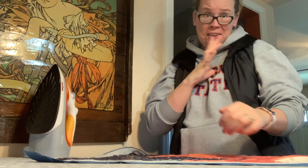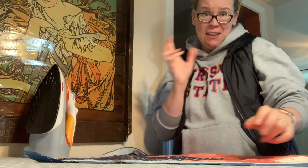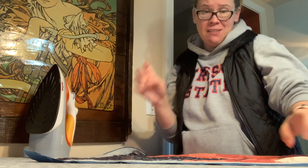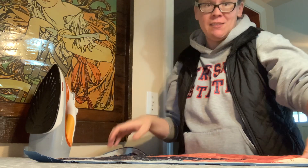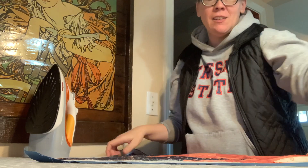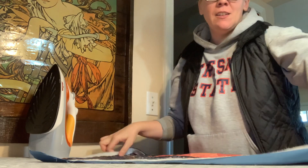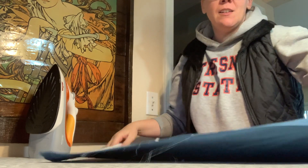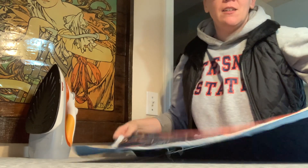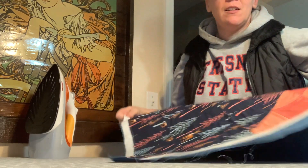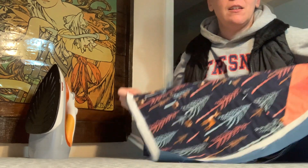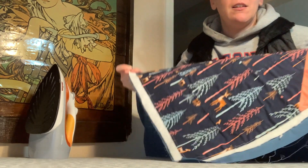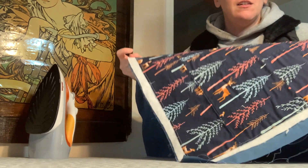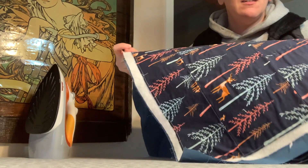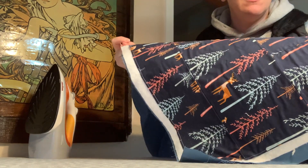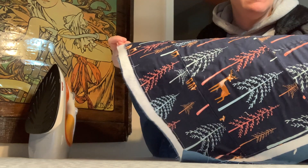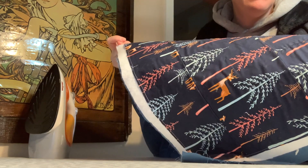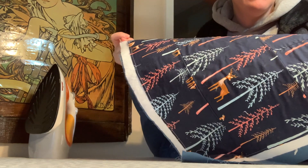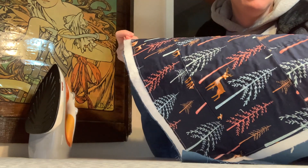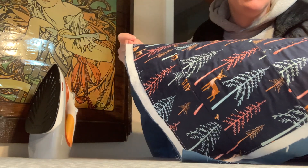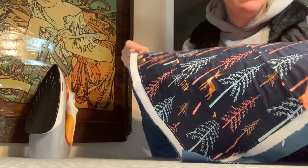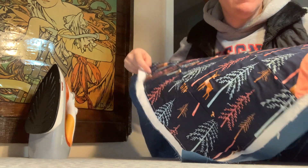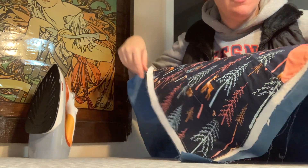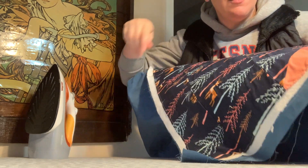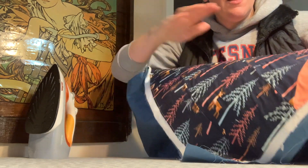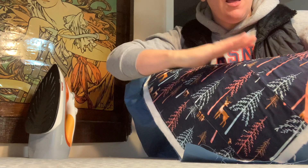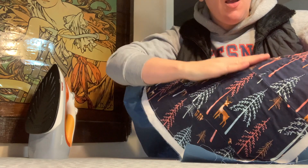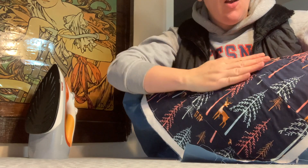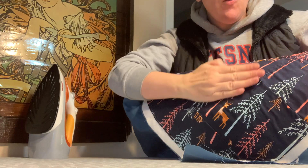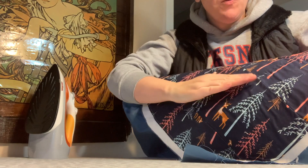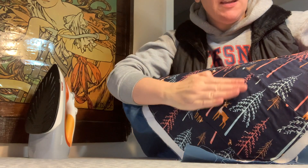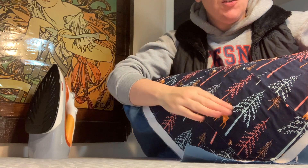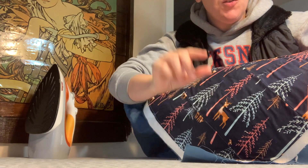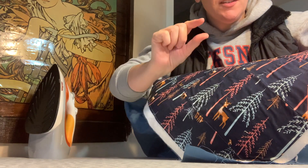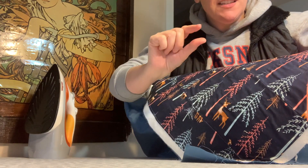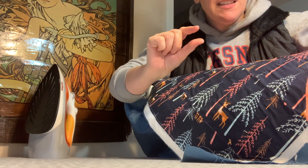I don't iron. Either way, it usually turns out fine. You can see it kind of has ripples,